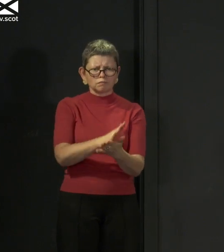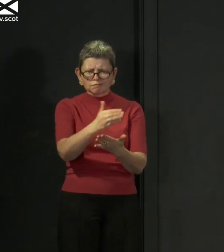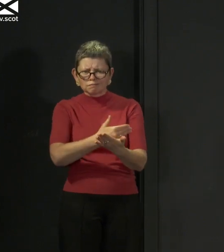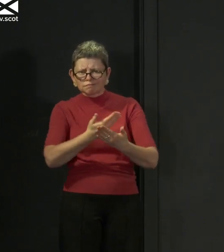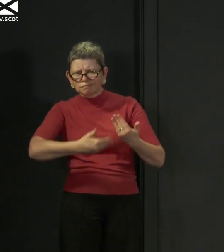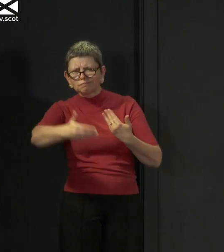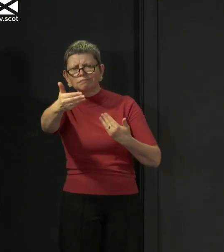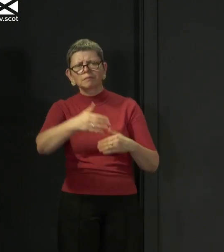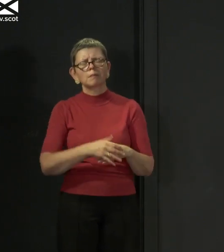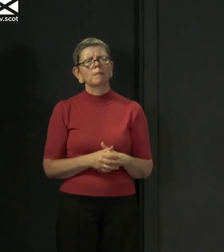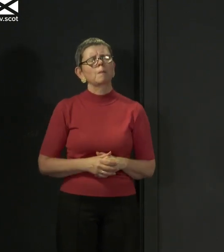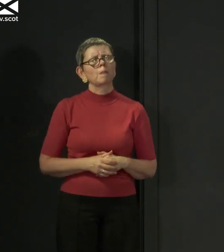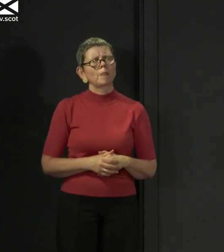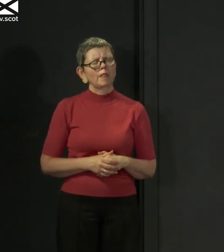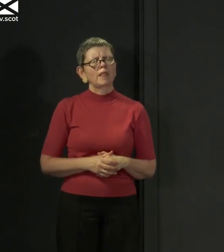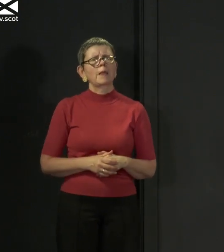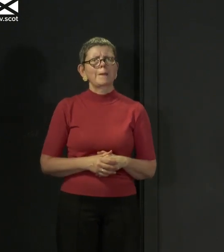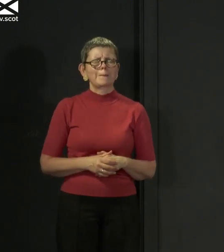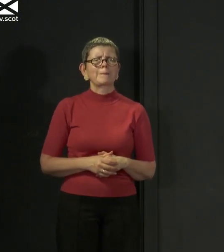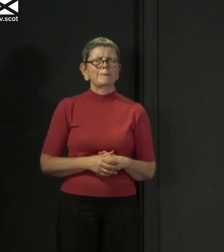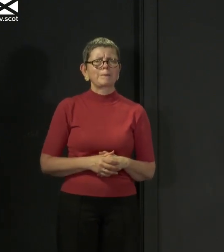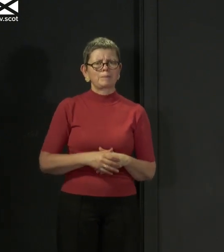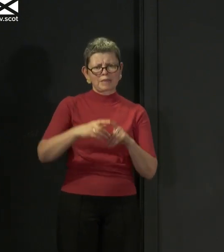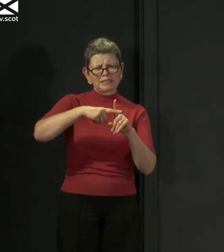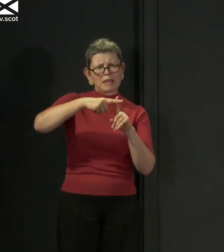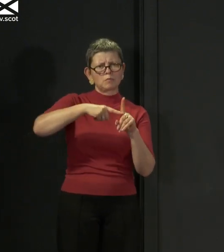temperature checks. You will have heard us say before that temperature checks are not